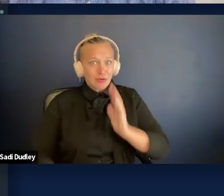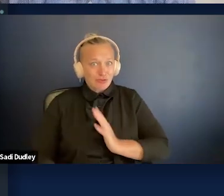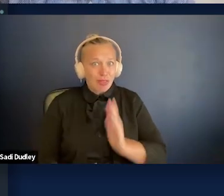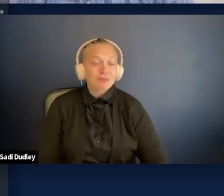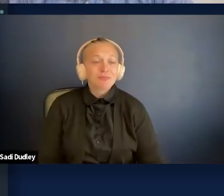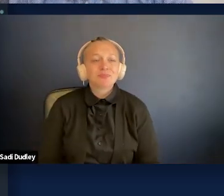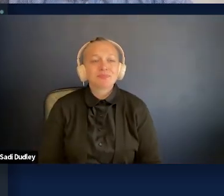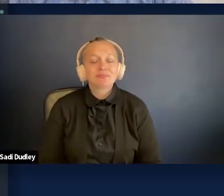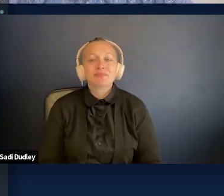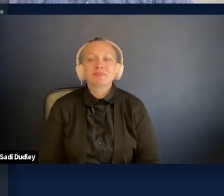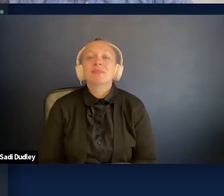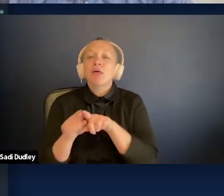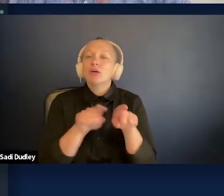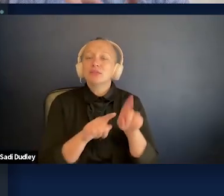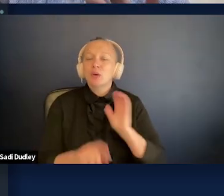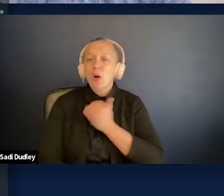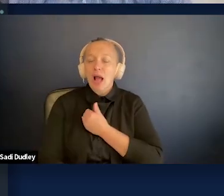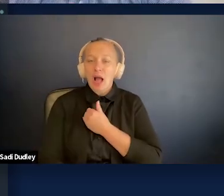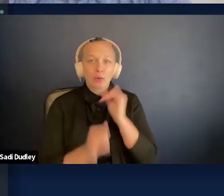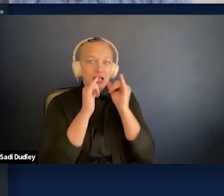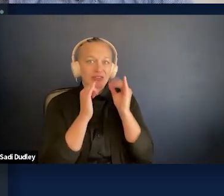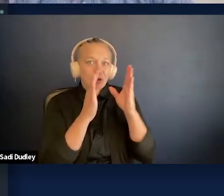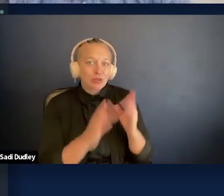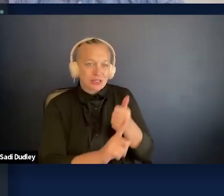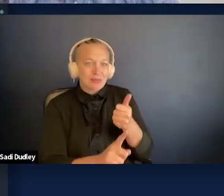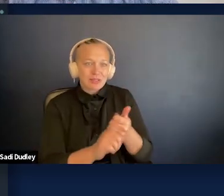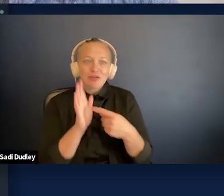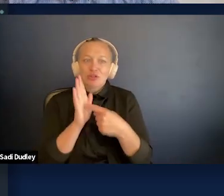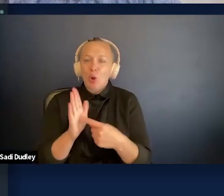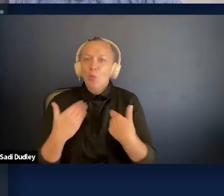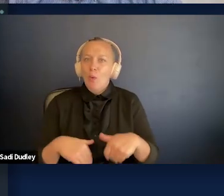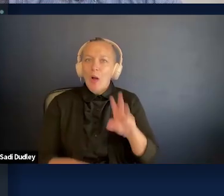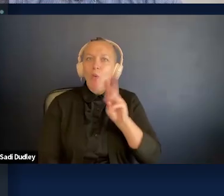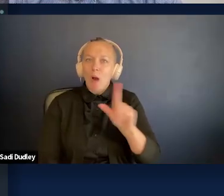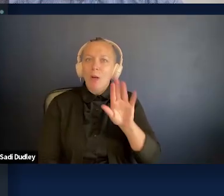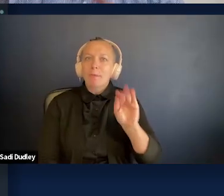Um, and additionally, our interviewees demonstrated an increased knowledge of the well-being benefits of adoptive sports participation.